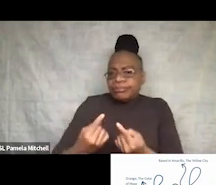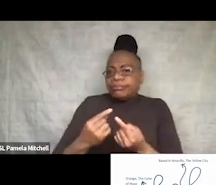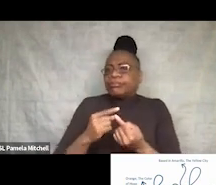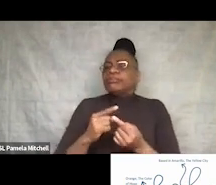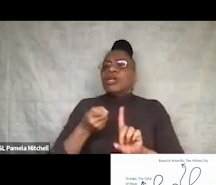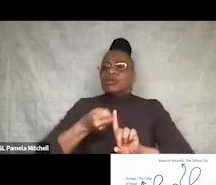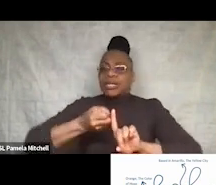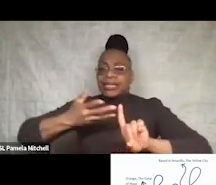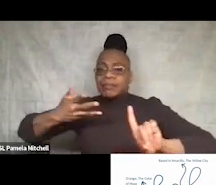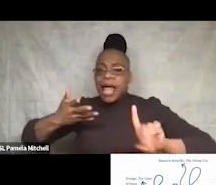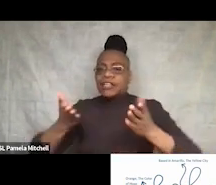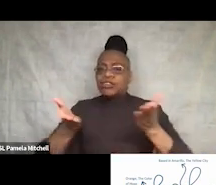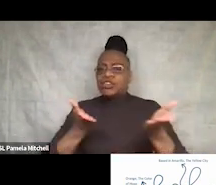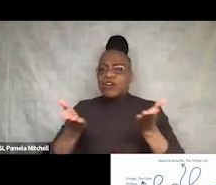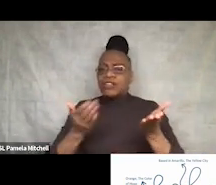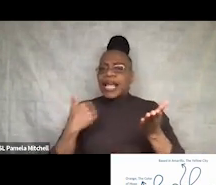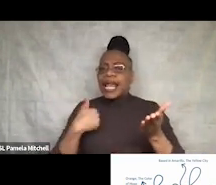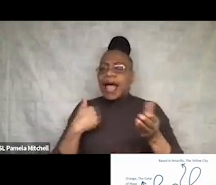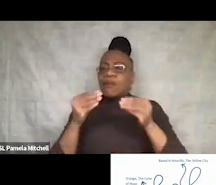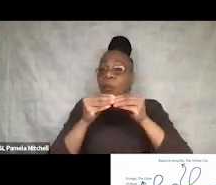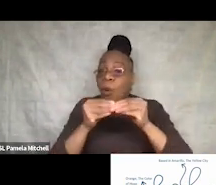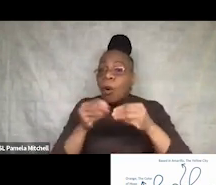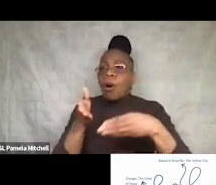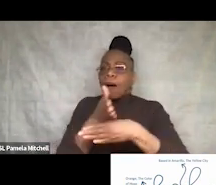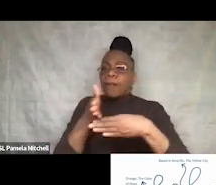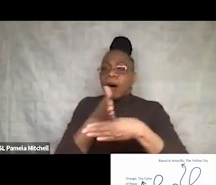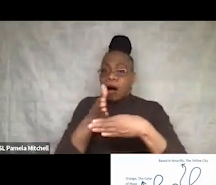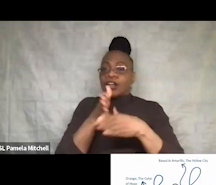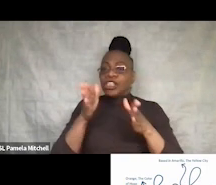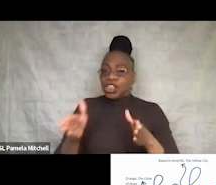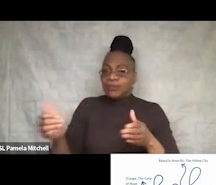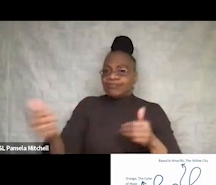and bringing in multiple partners, you know,